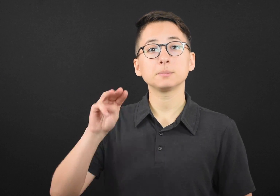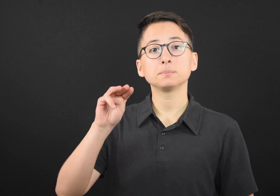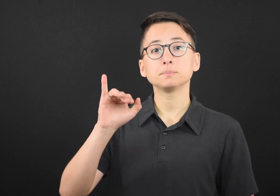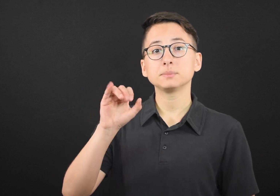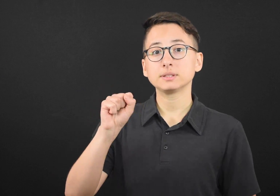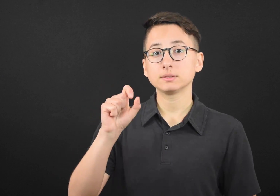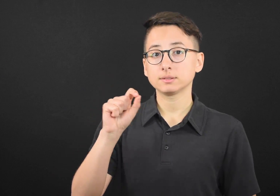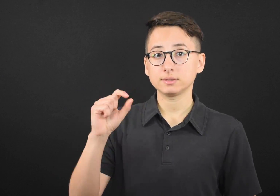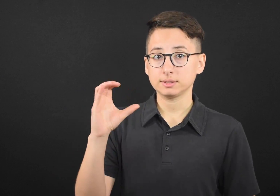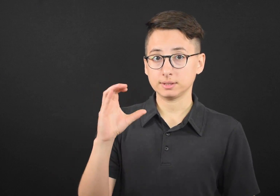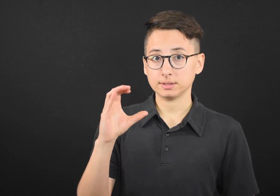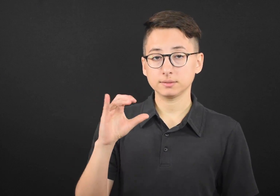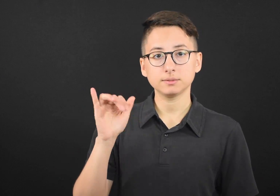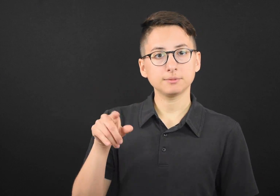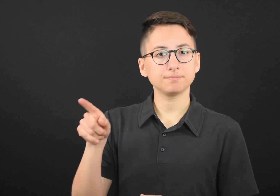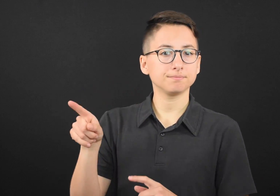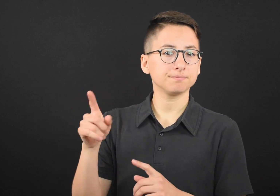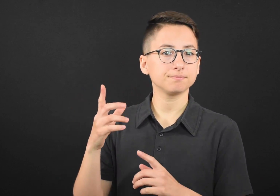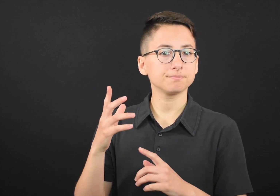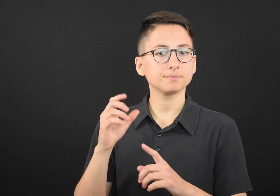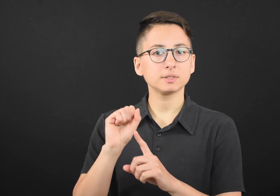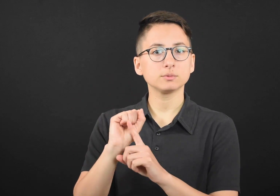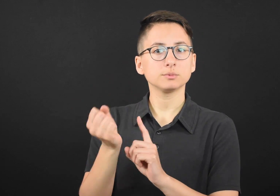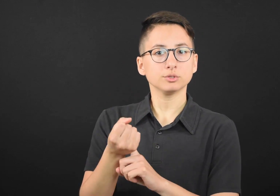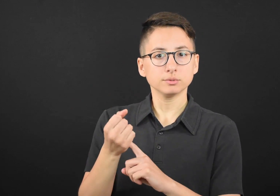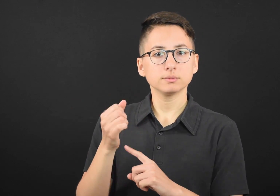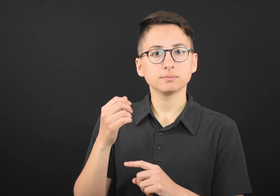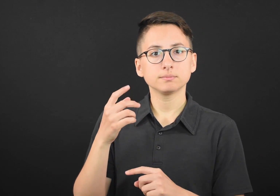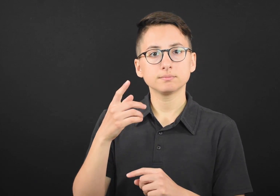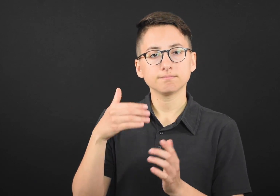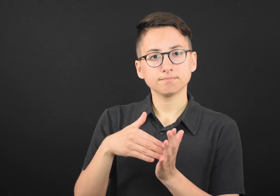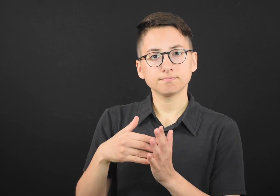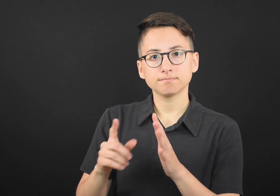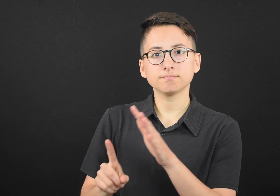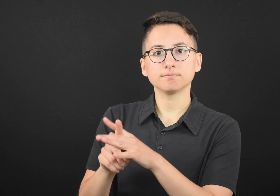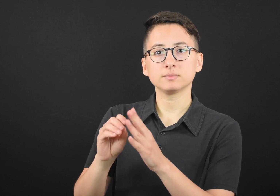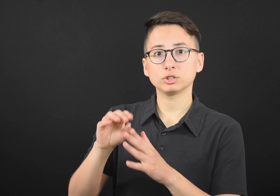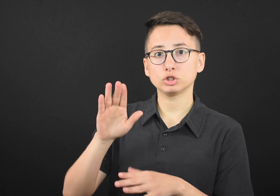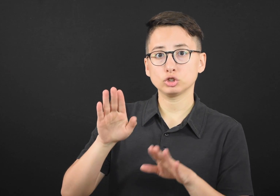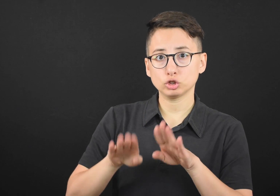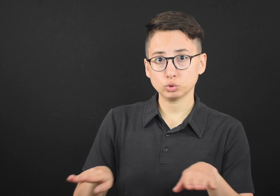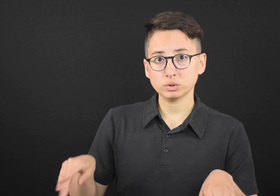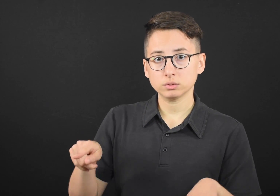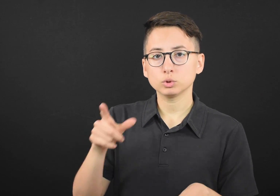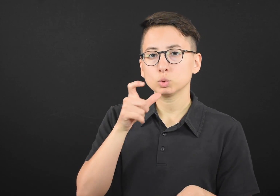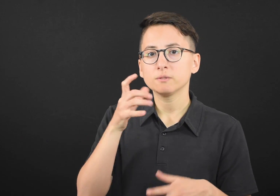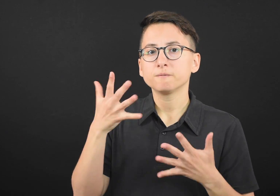MIS-C is a condition that is seen in children who have previously been